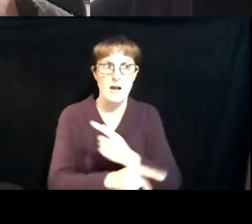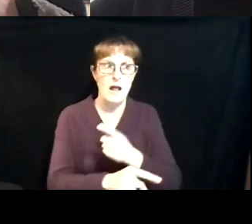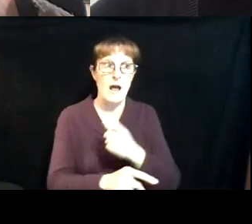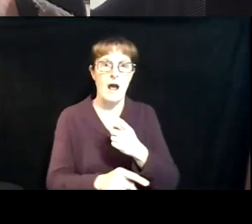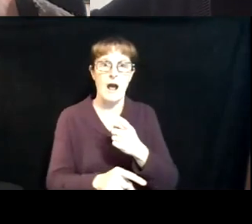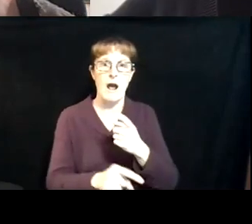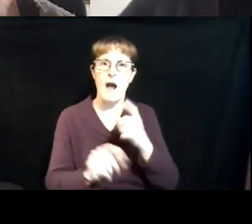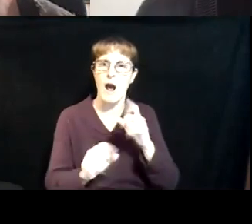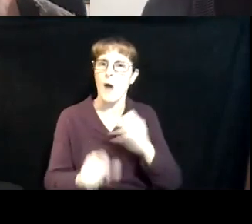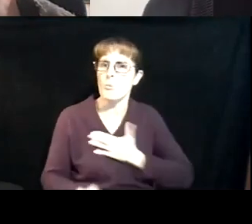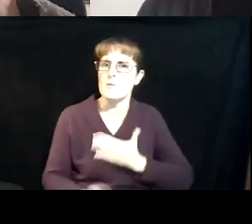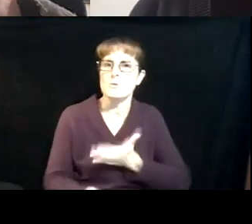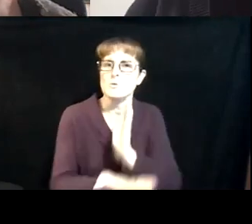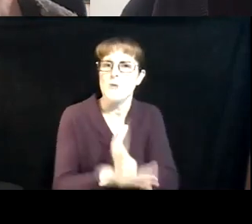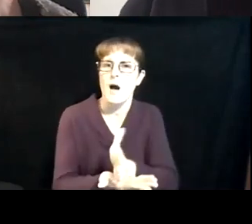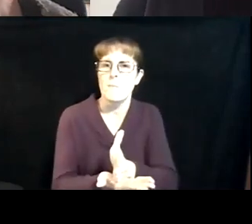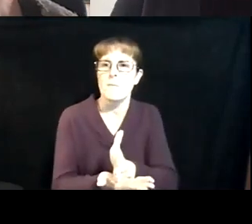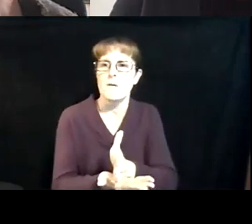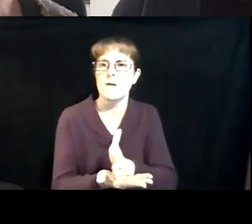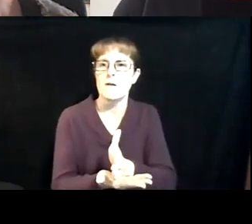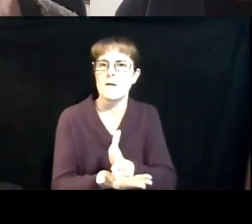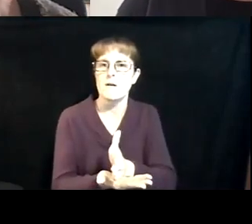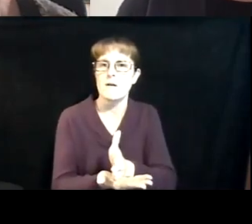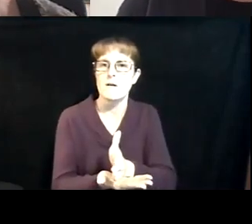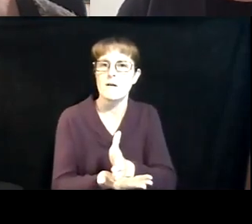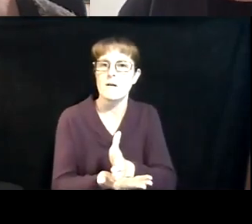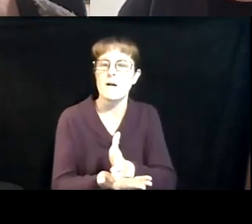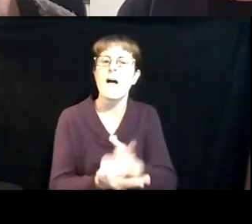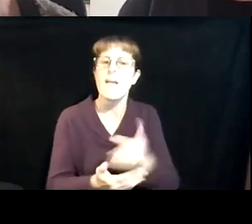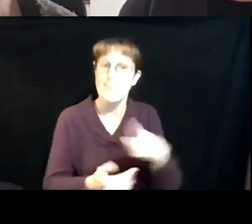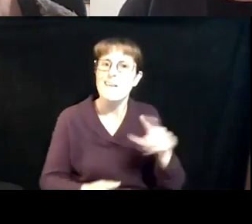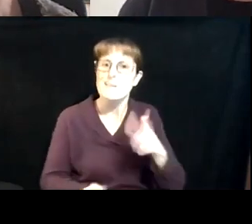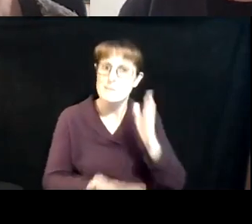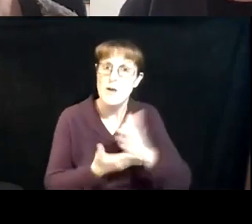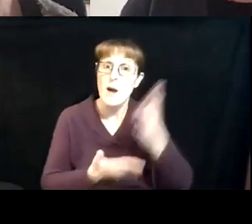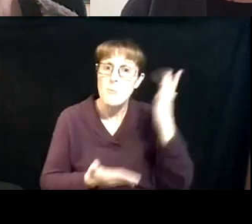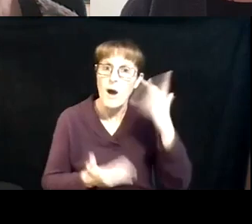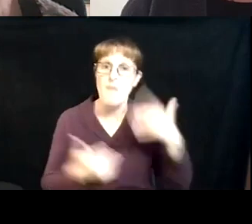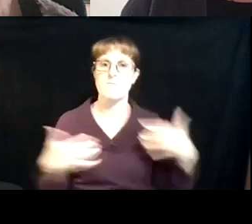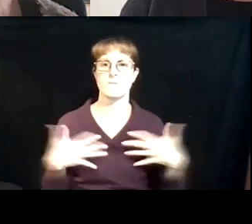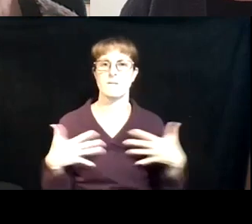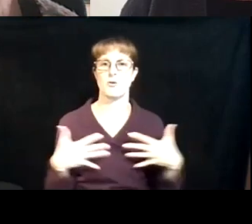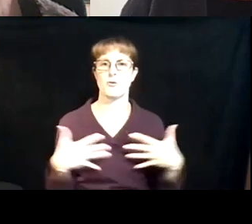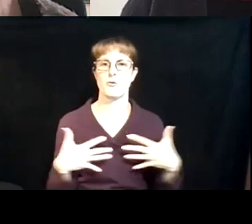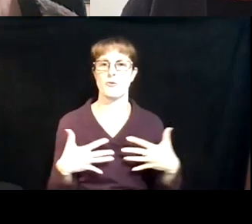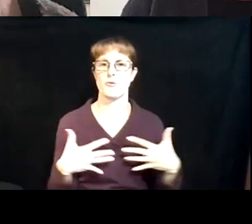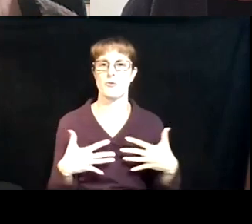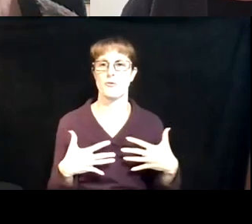they're doing it because they're afraid and you cannot use fear as a way to inculcate